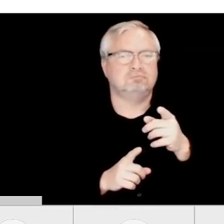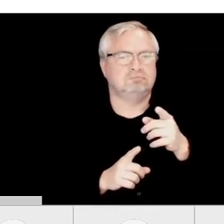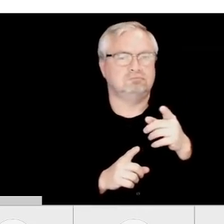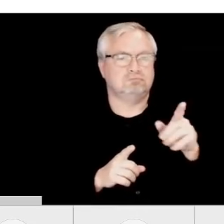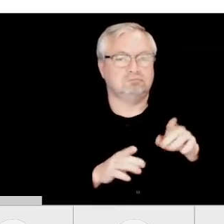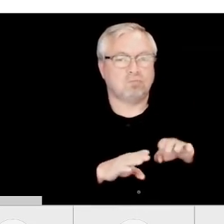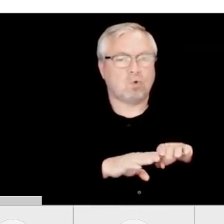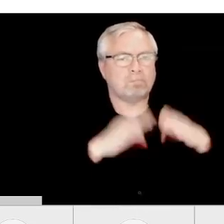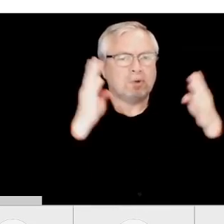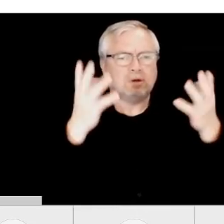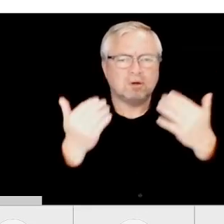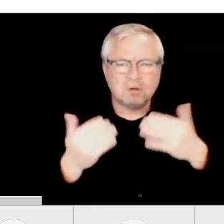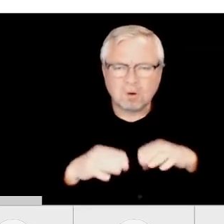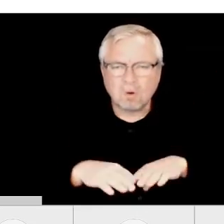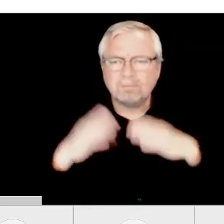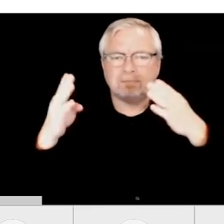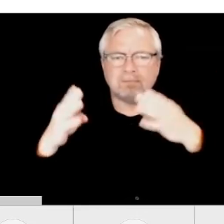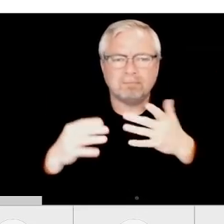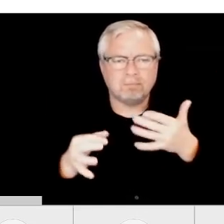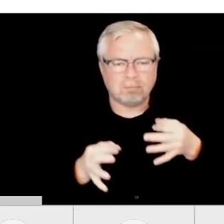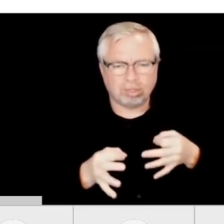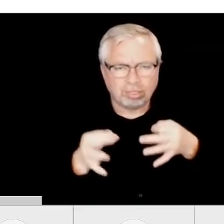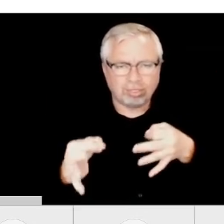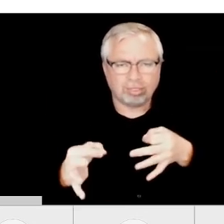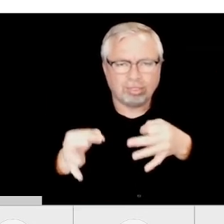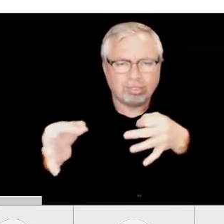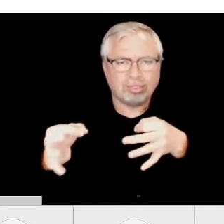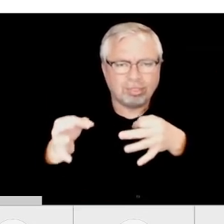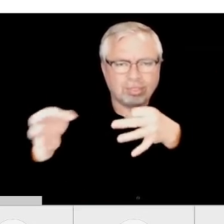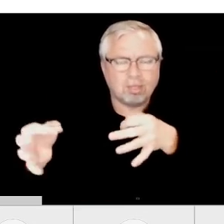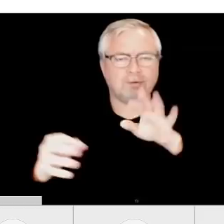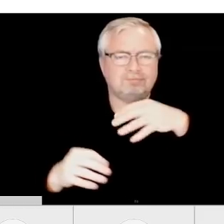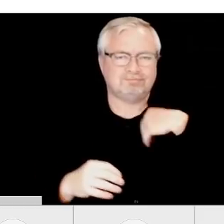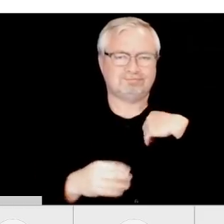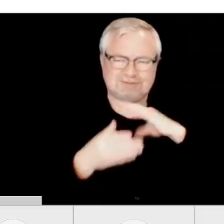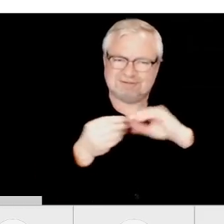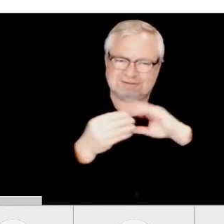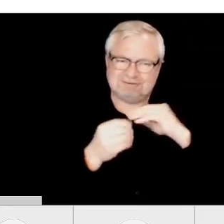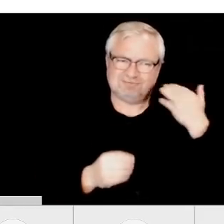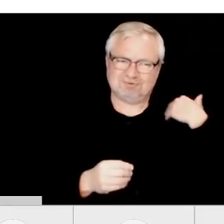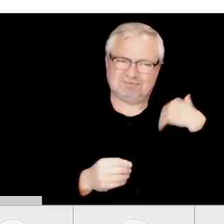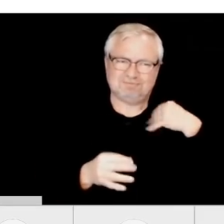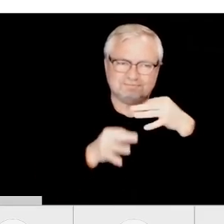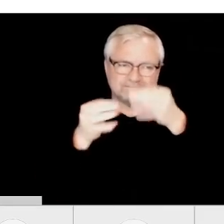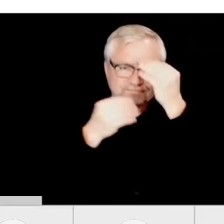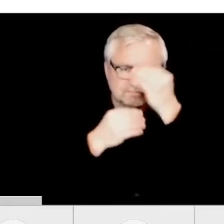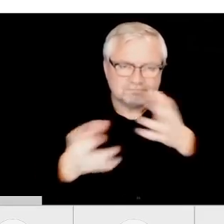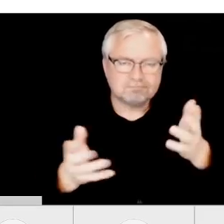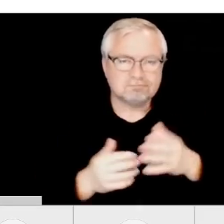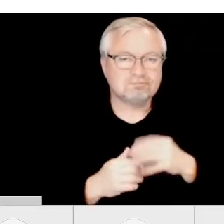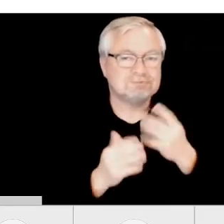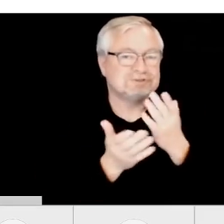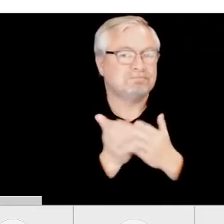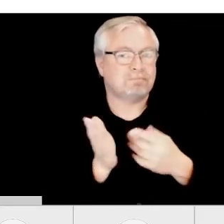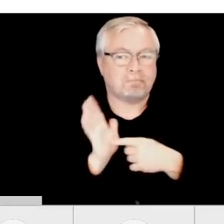So I think we've said this before, and I think some models have documented this as well.